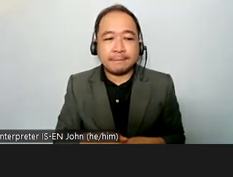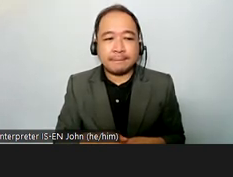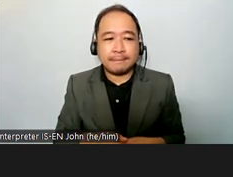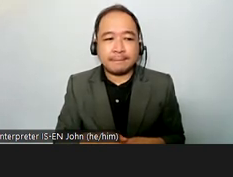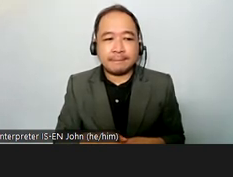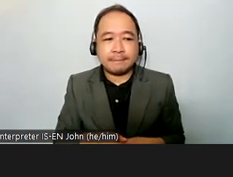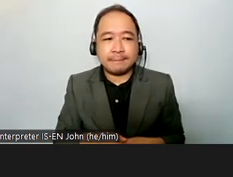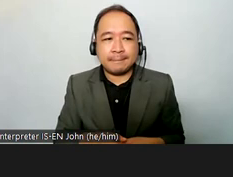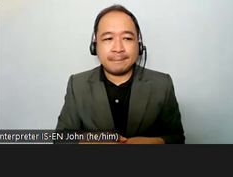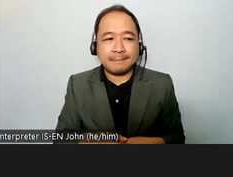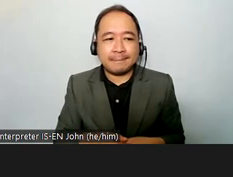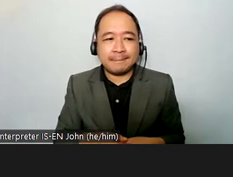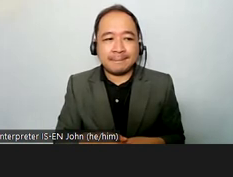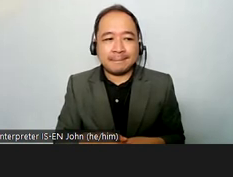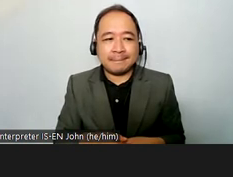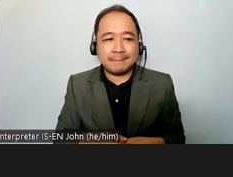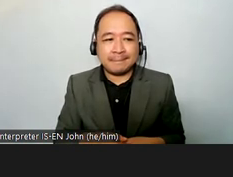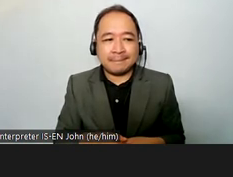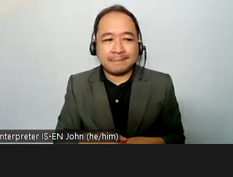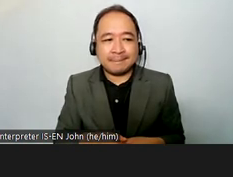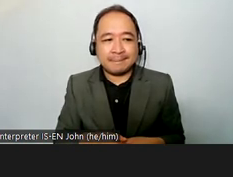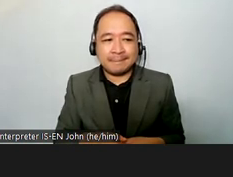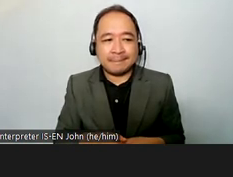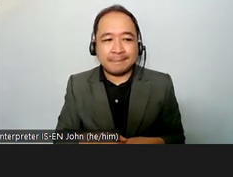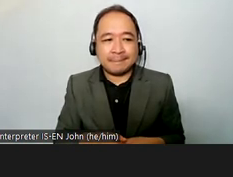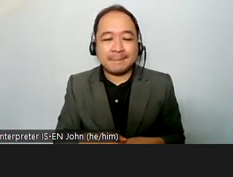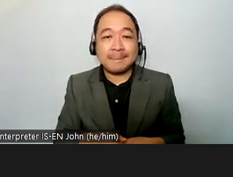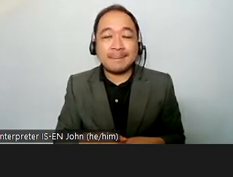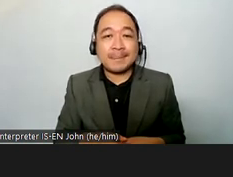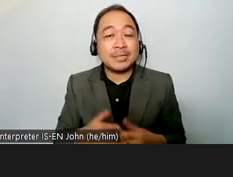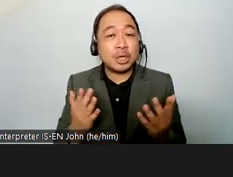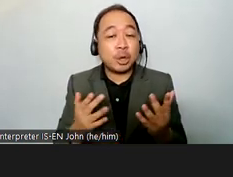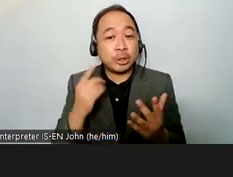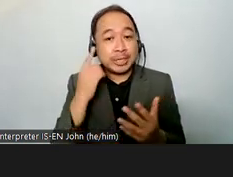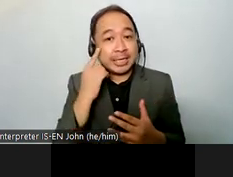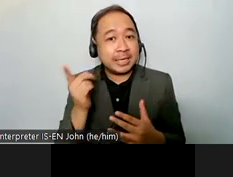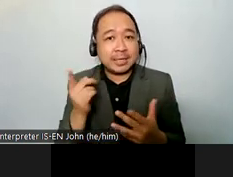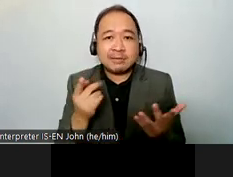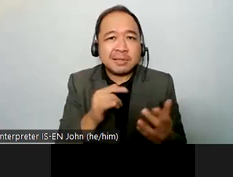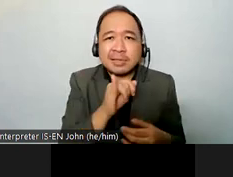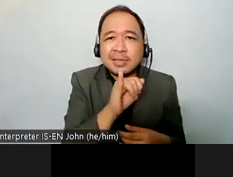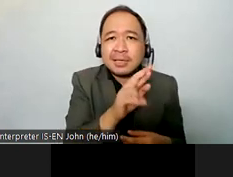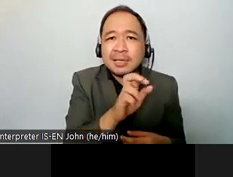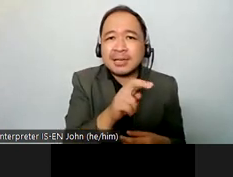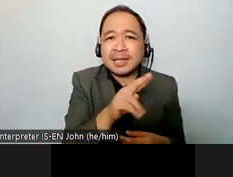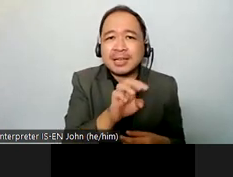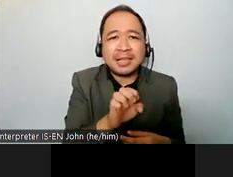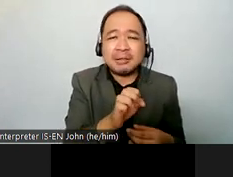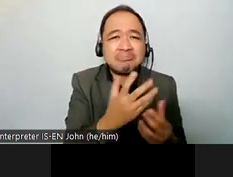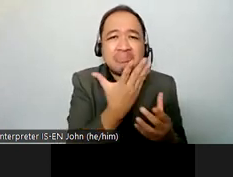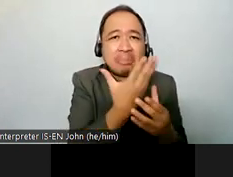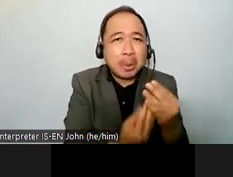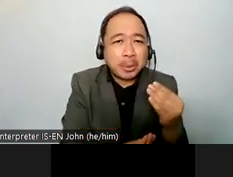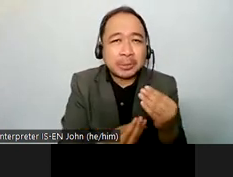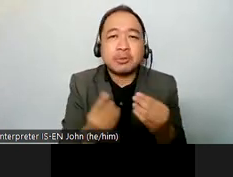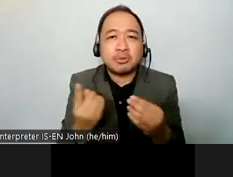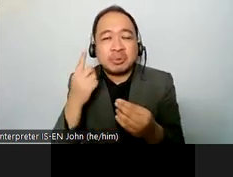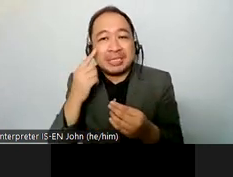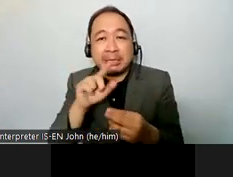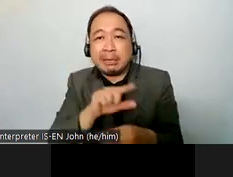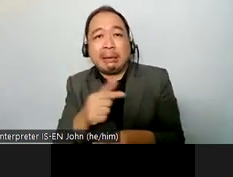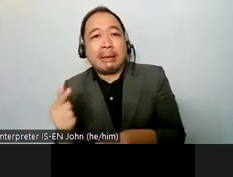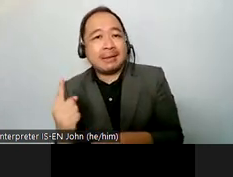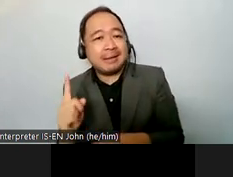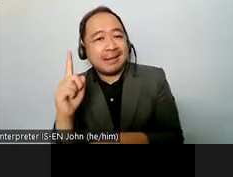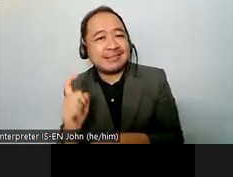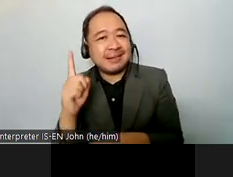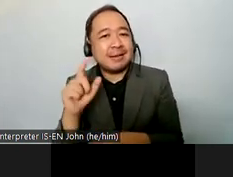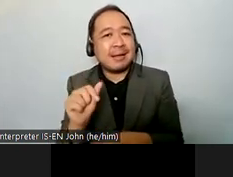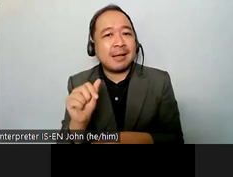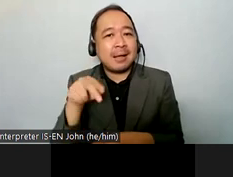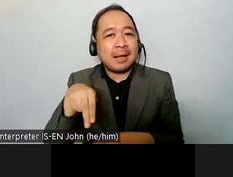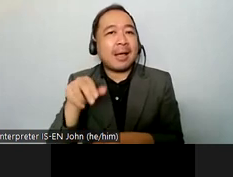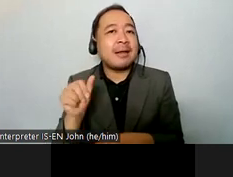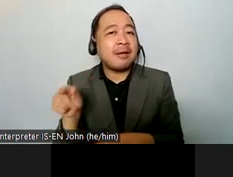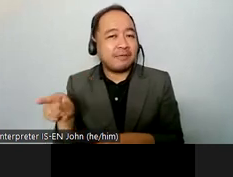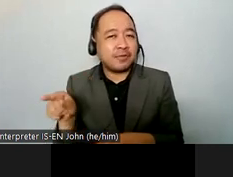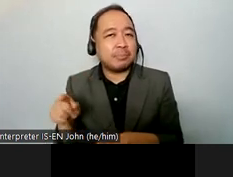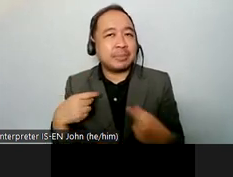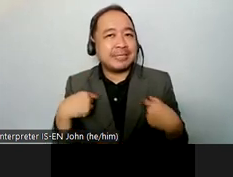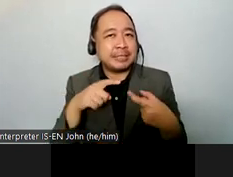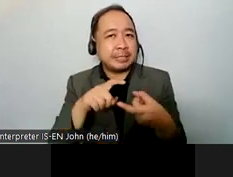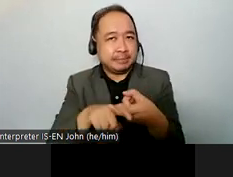i'm sorry i think we should start with anna first um anna and the pelican advice from spain who has